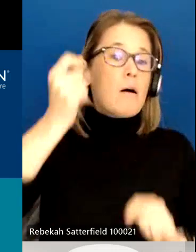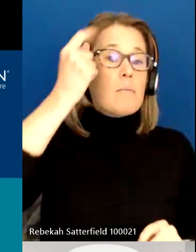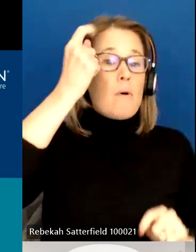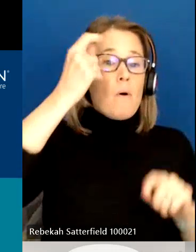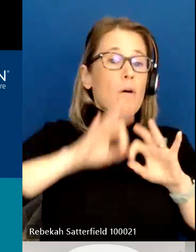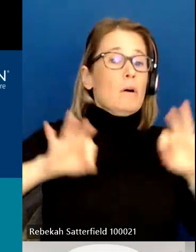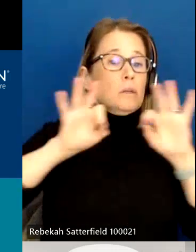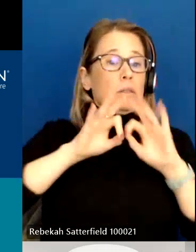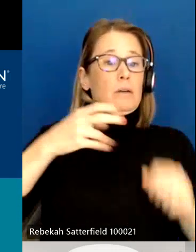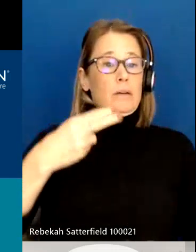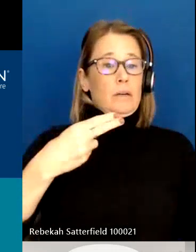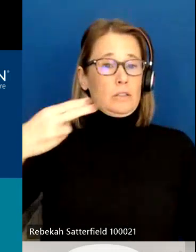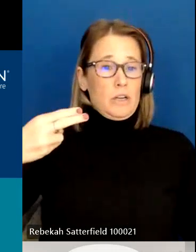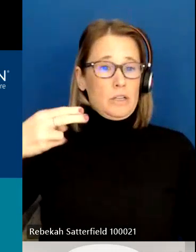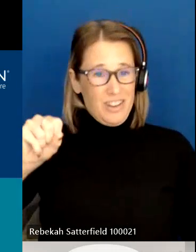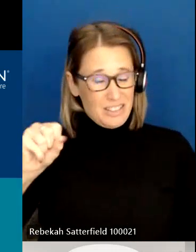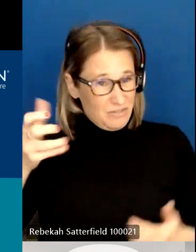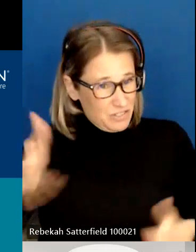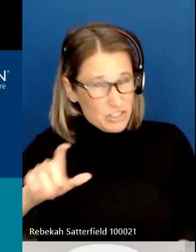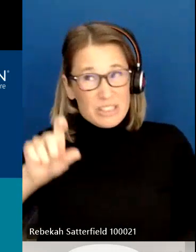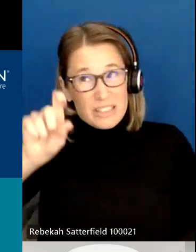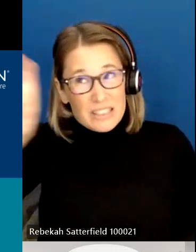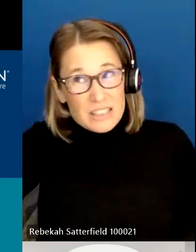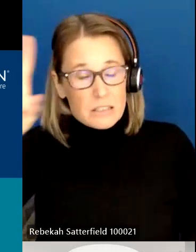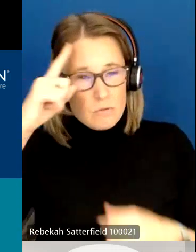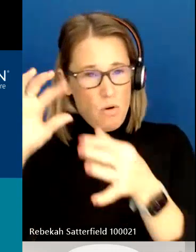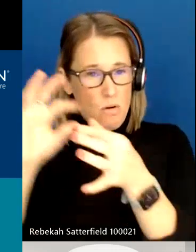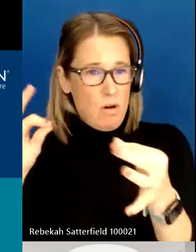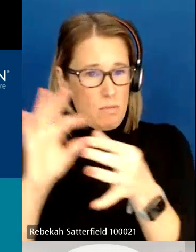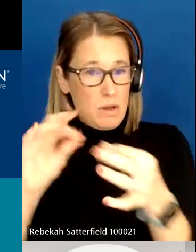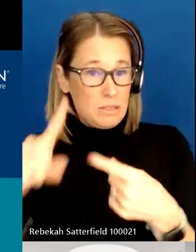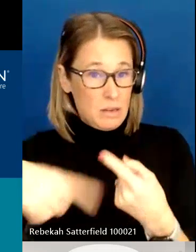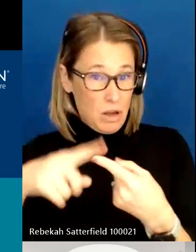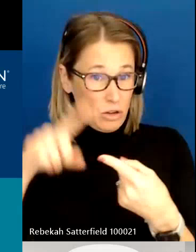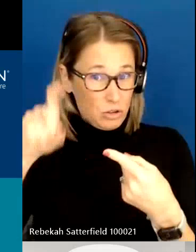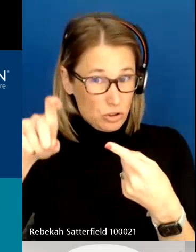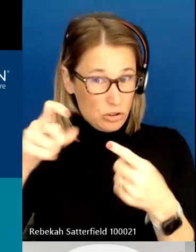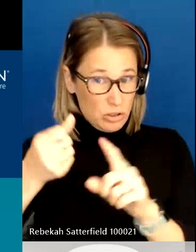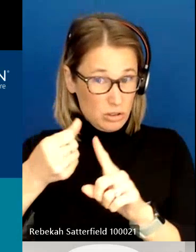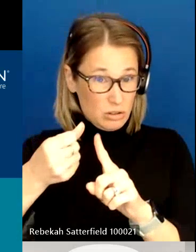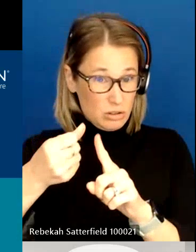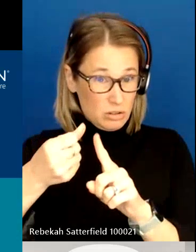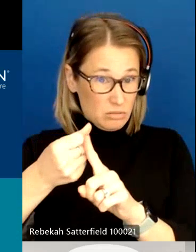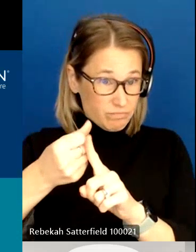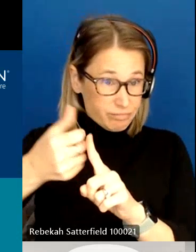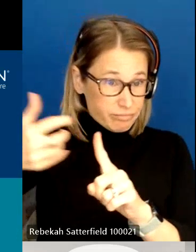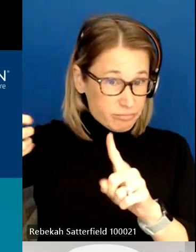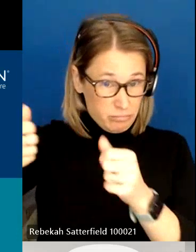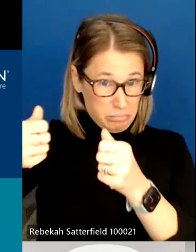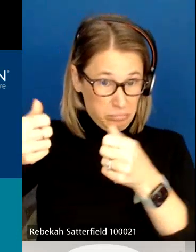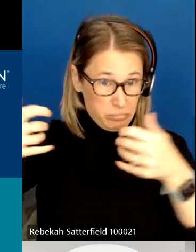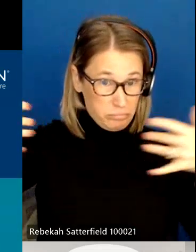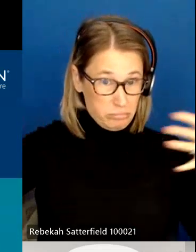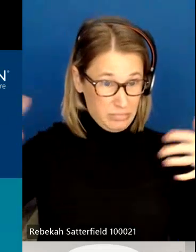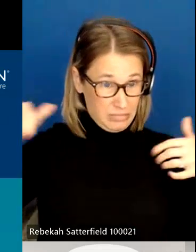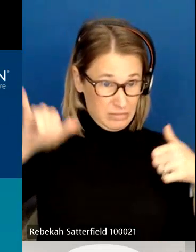HHS had asked for comments on whether to expand this reference to Patient Care decision support